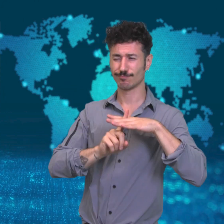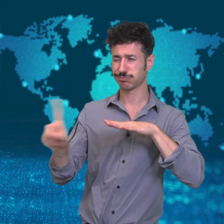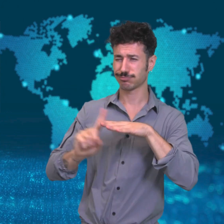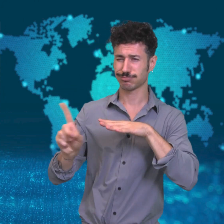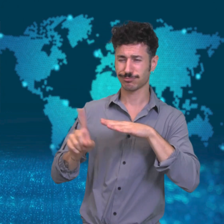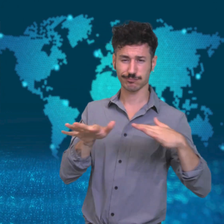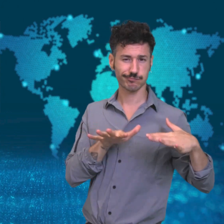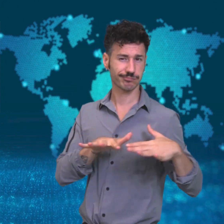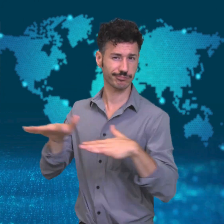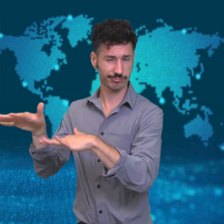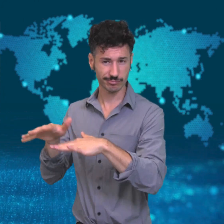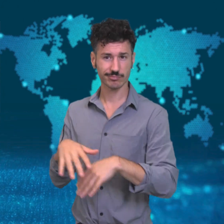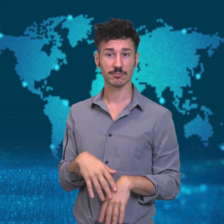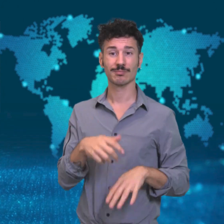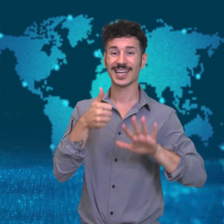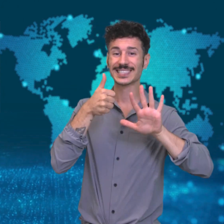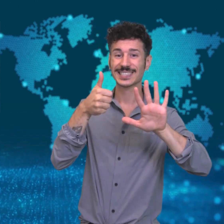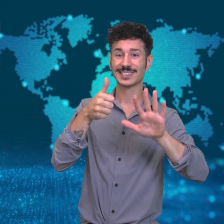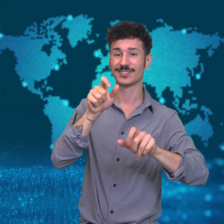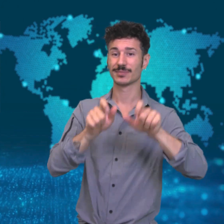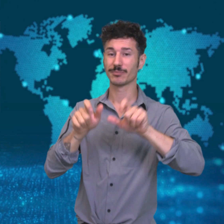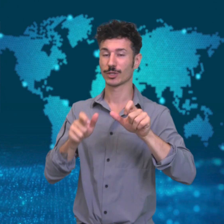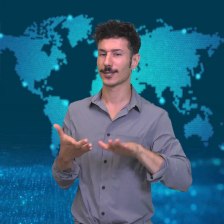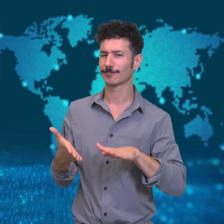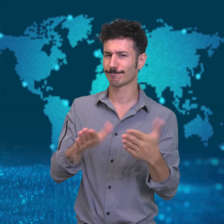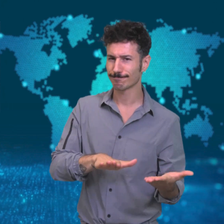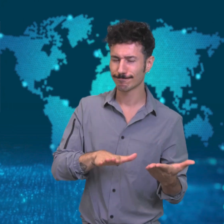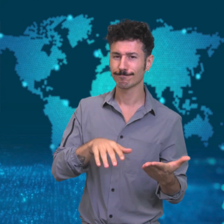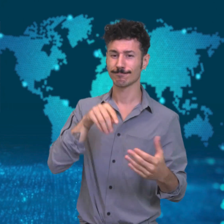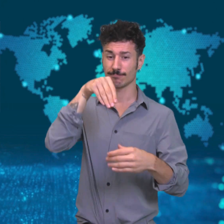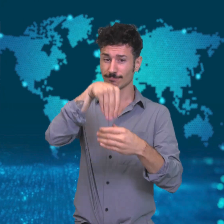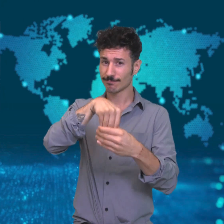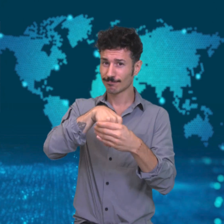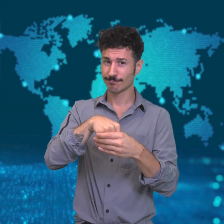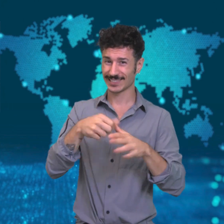Around 100,000 people have been evacuated,